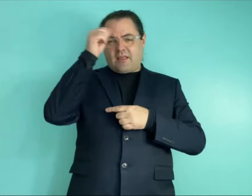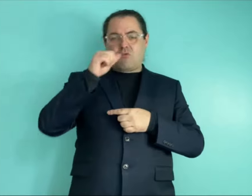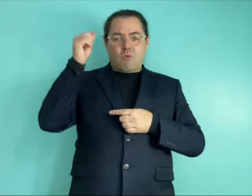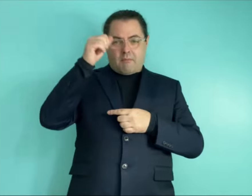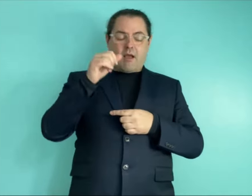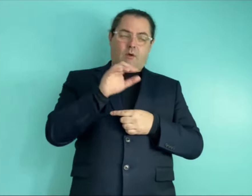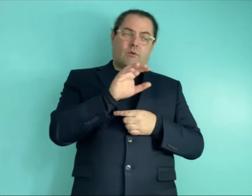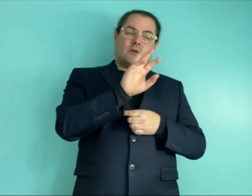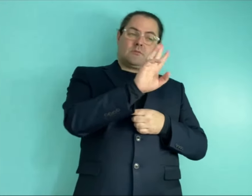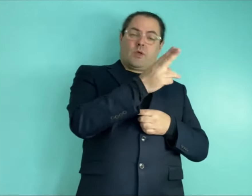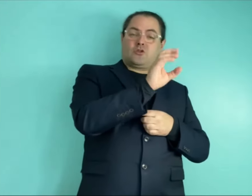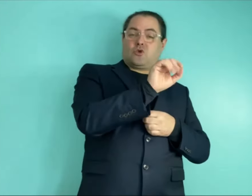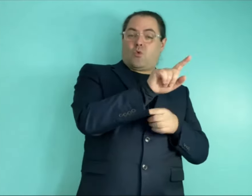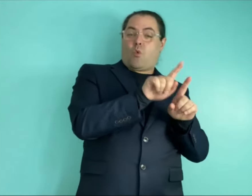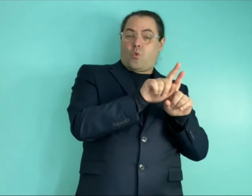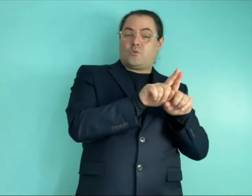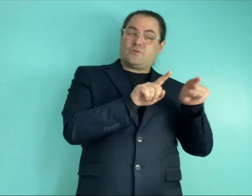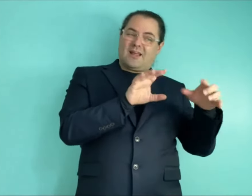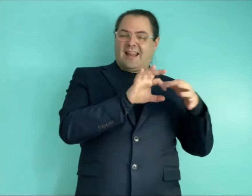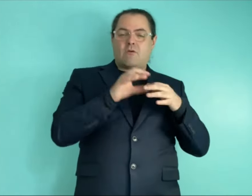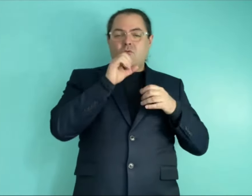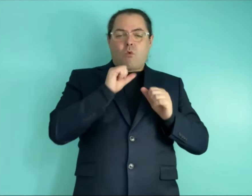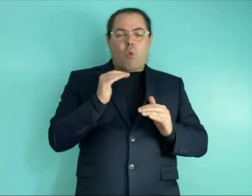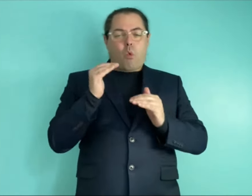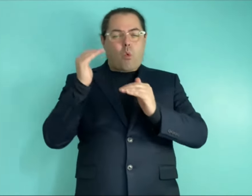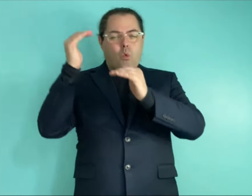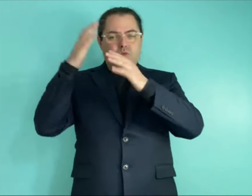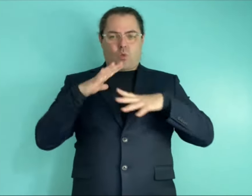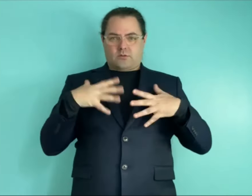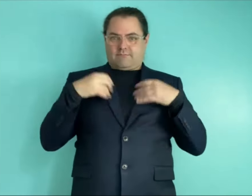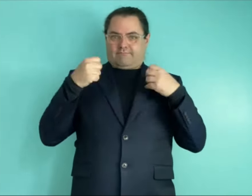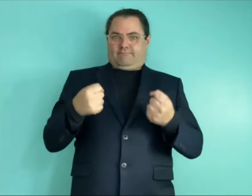Aging, so I couldn't, I mean followed, or the morning speakers, as I would have loved